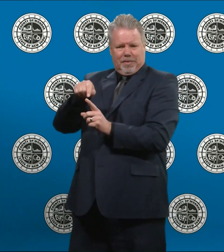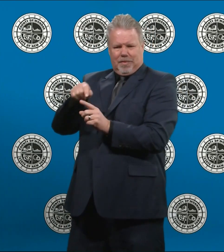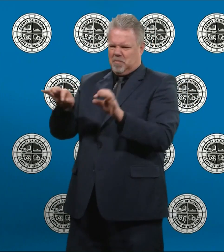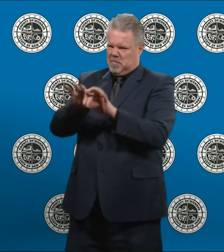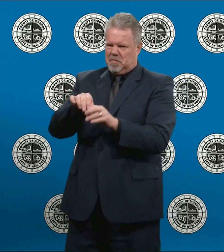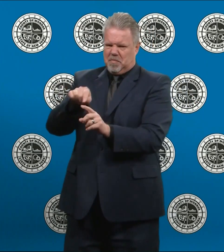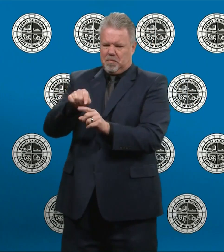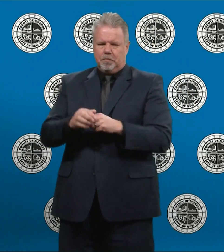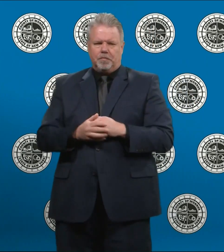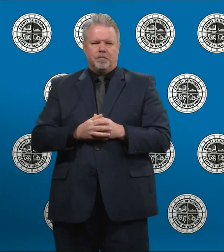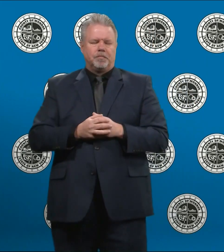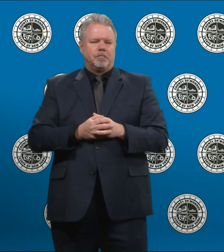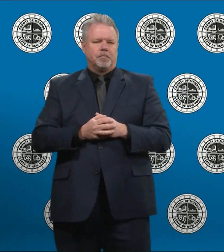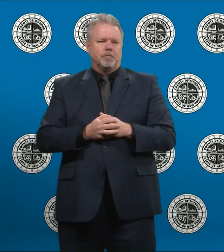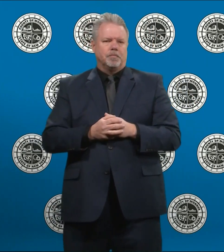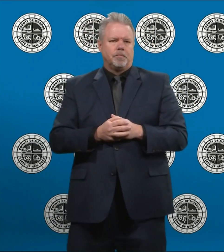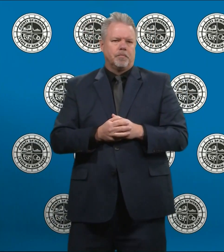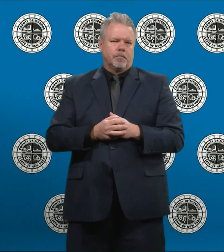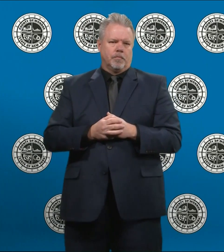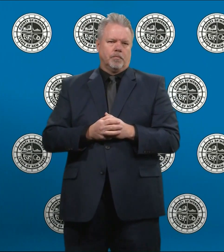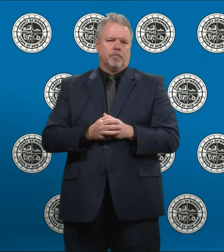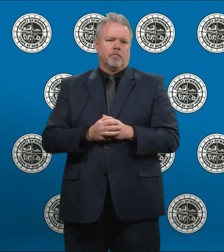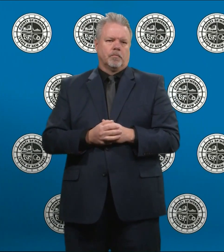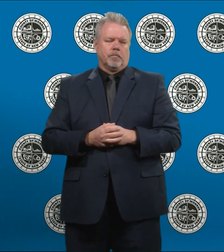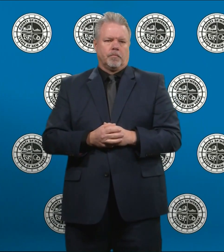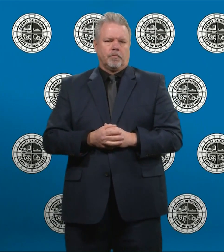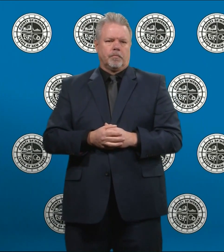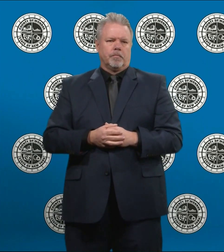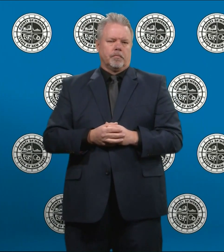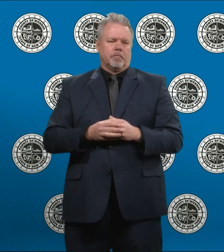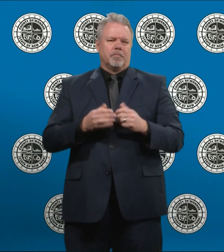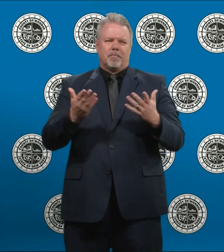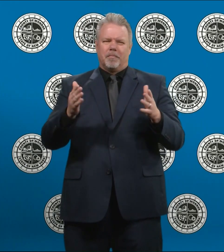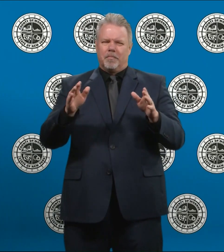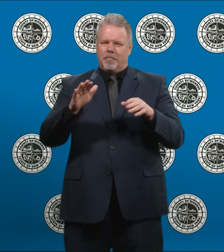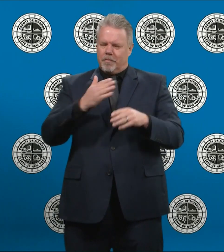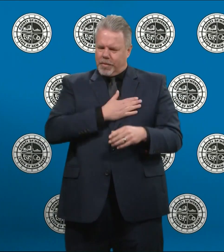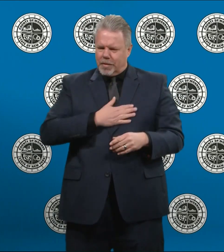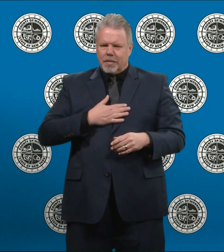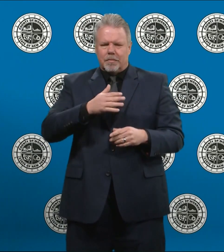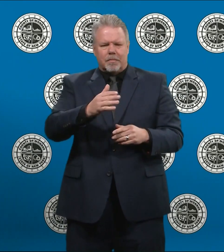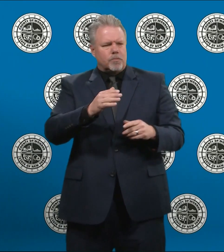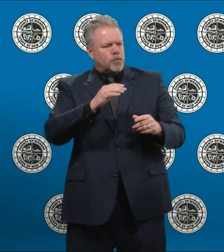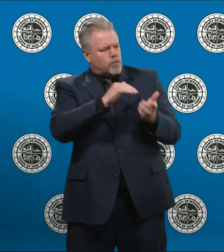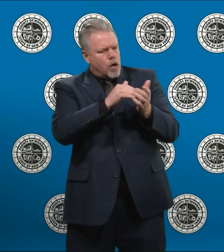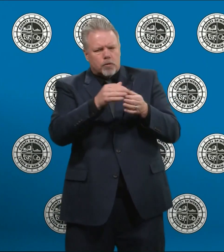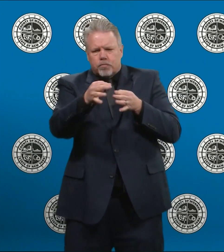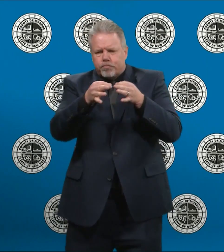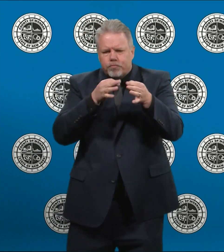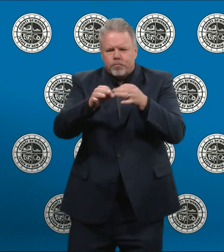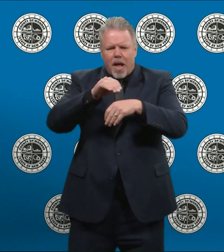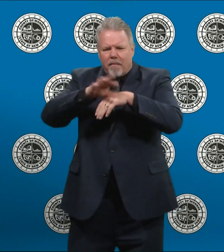TAKE THE GOVERNOR'S AND THE COUNTY EXECUTIVE AND OTHER OFFICIALS, HEALTH OFFICIALS'